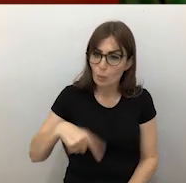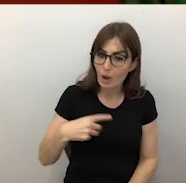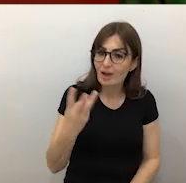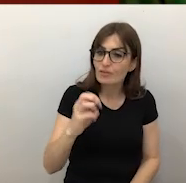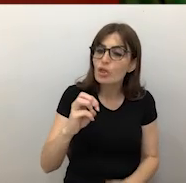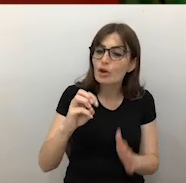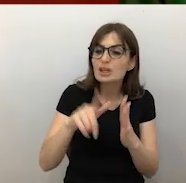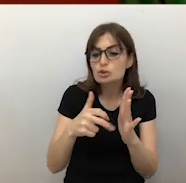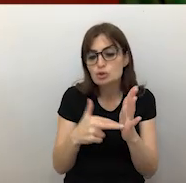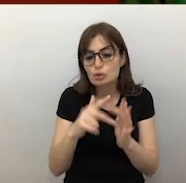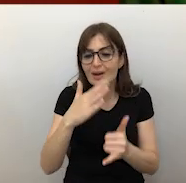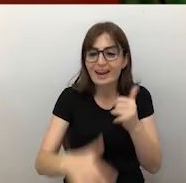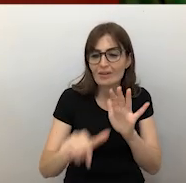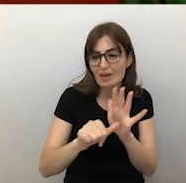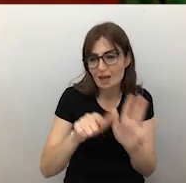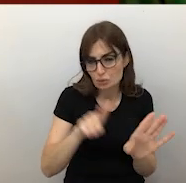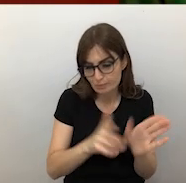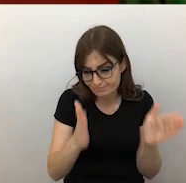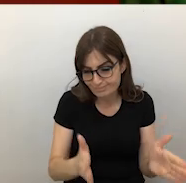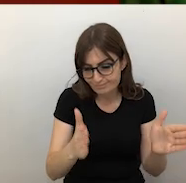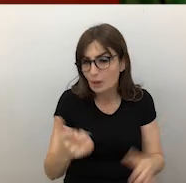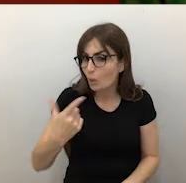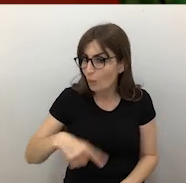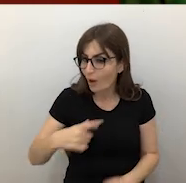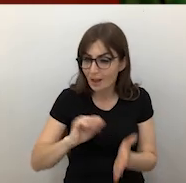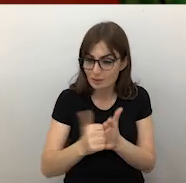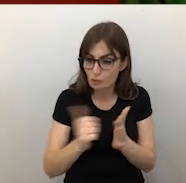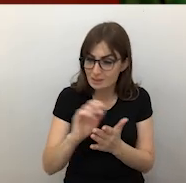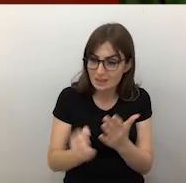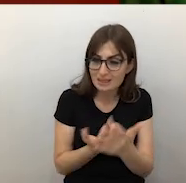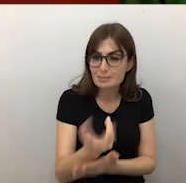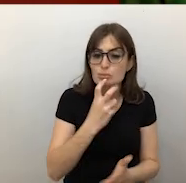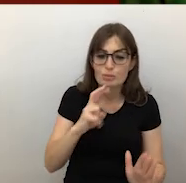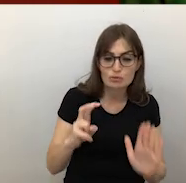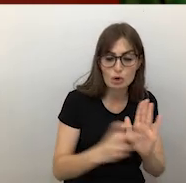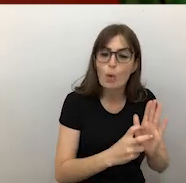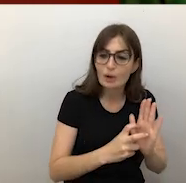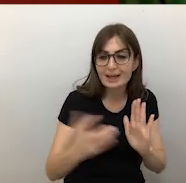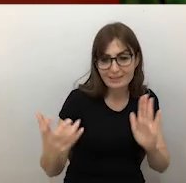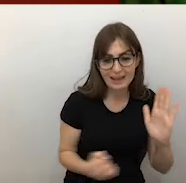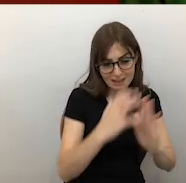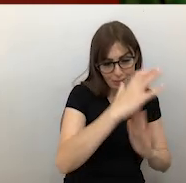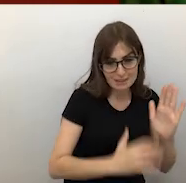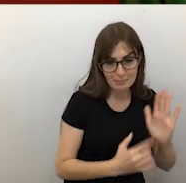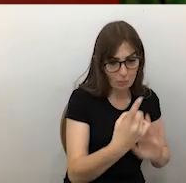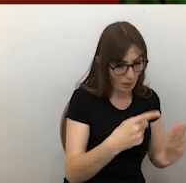as Creative Arts Limited has a 30 June end of financial year, it would mean that the printing expense would be recorded in the income